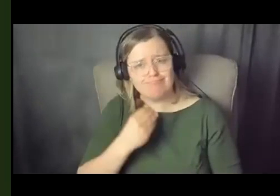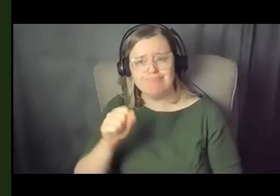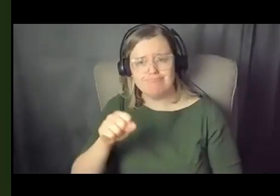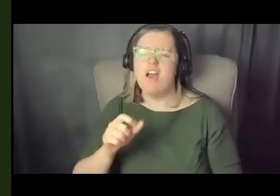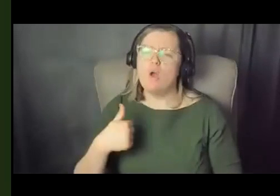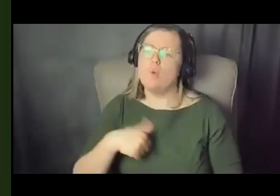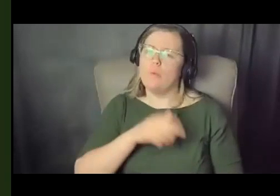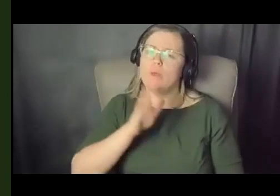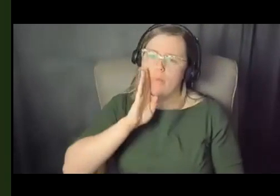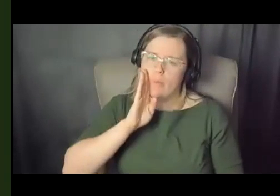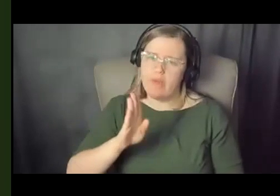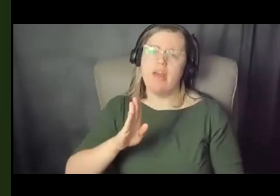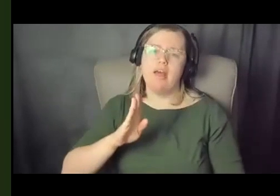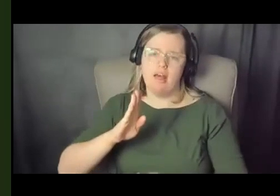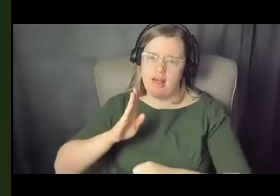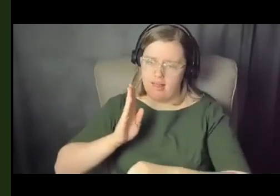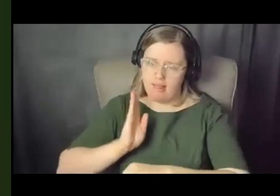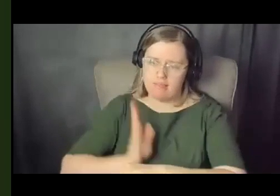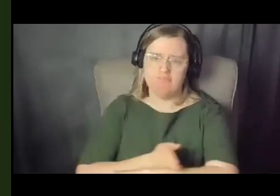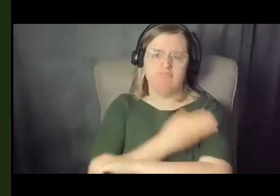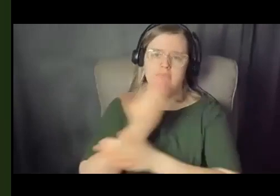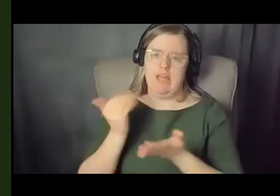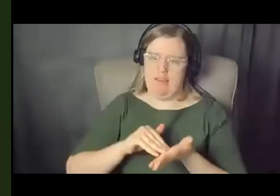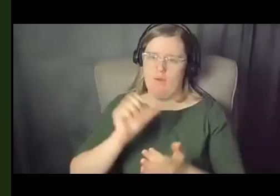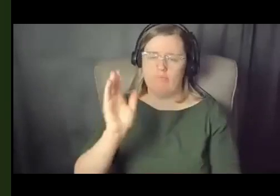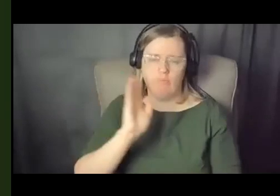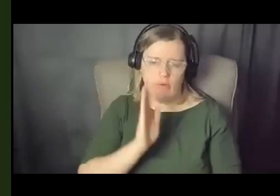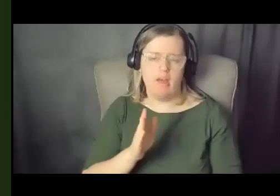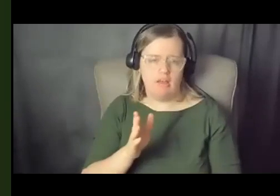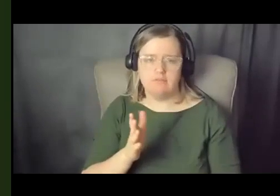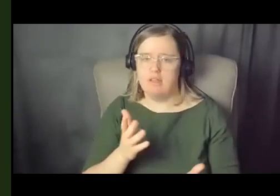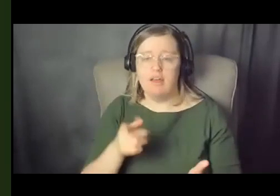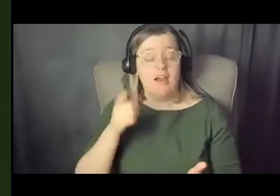We will be restoring it. I wanted to start out and reassure you, it is coming back.